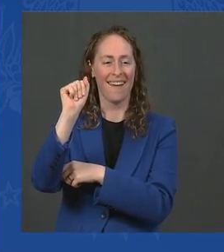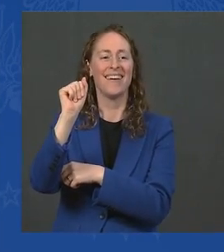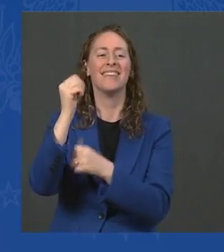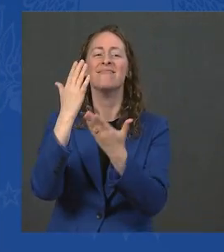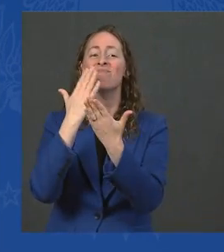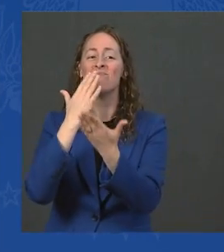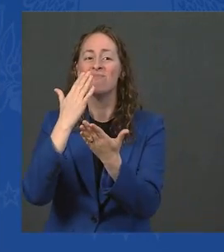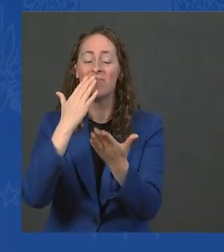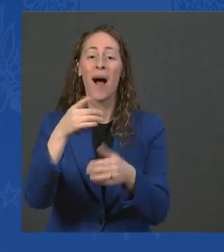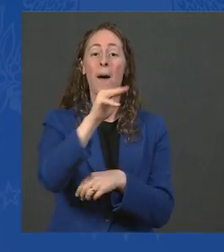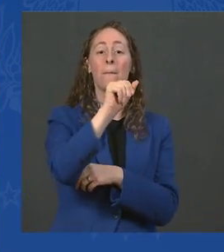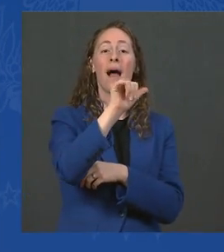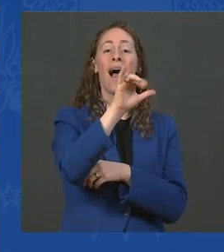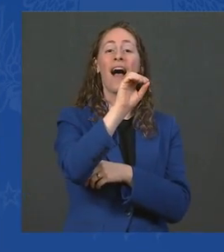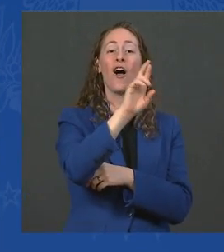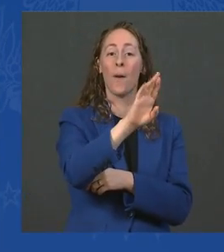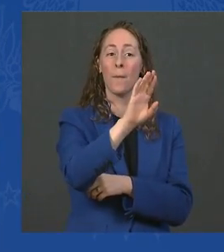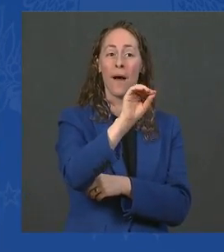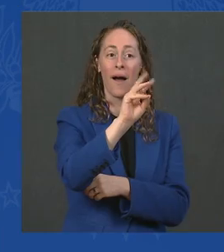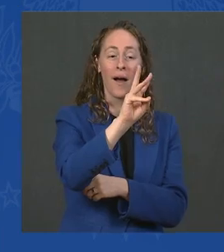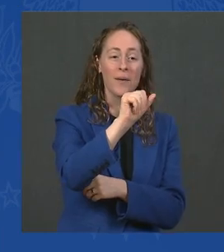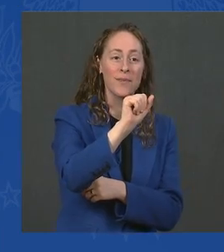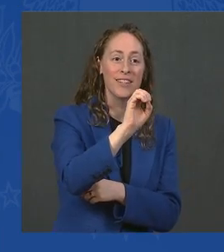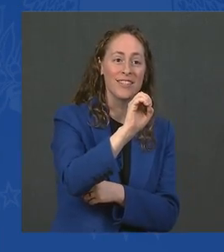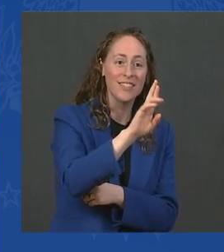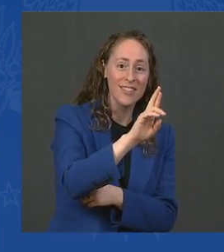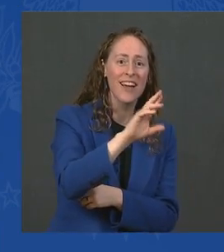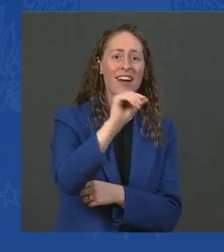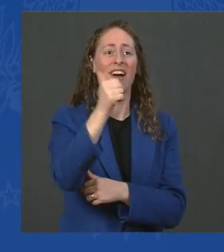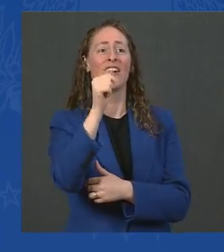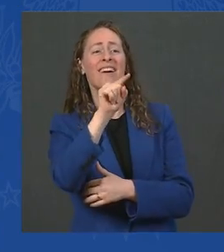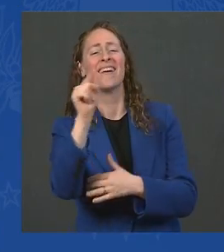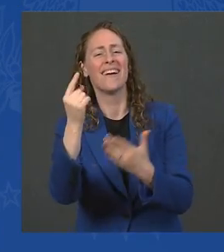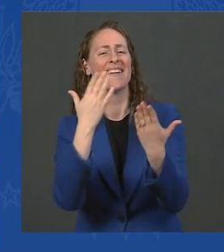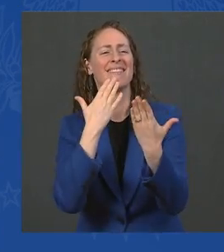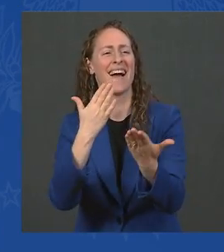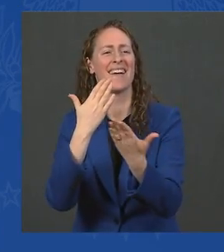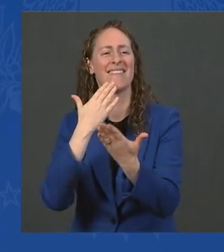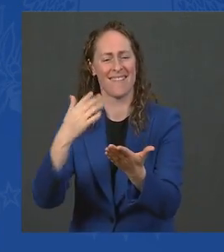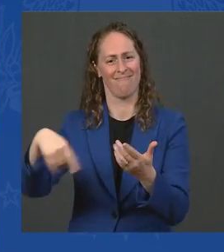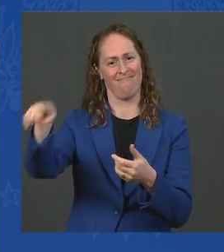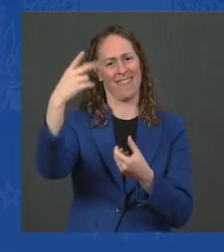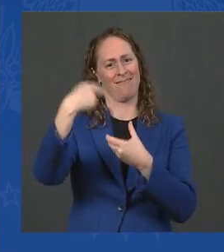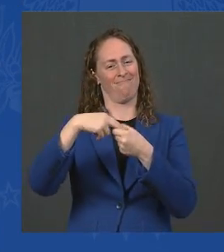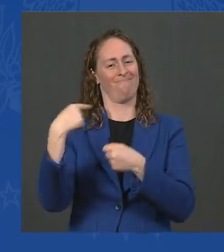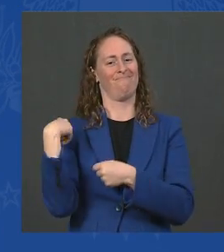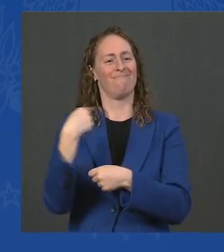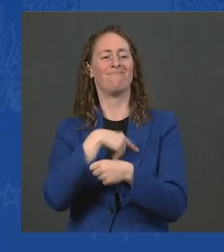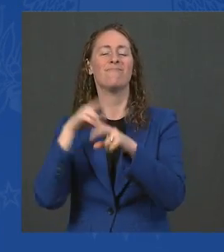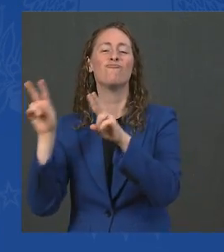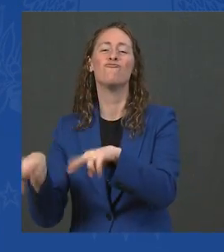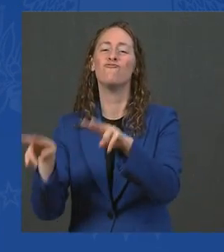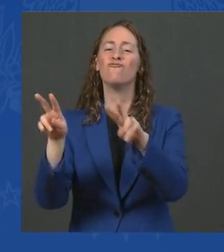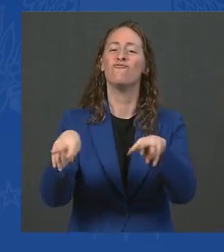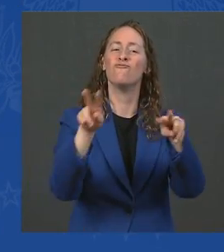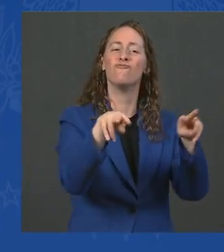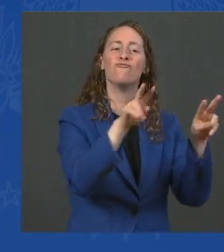, you know, thank you for joining us as well. And for families across the country